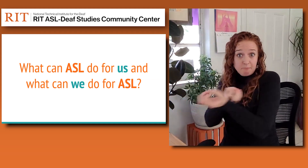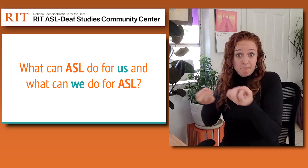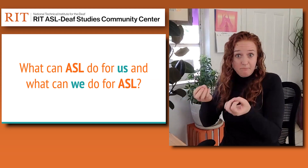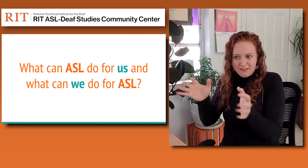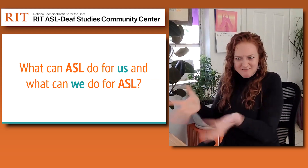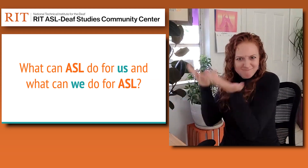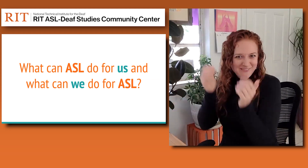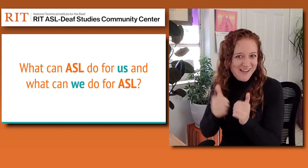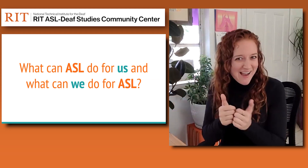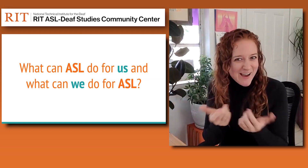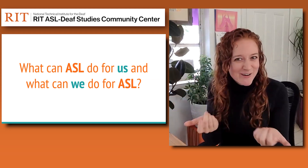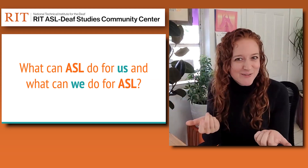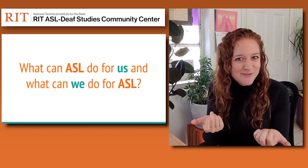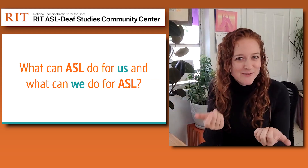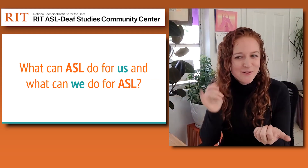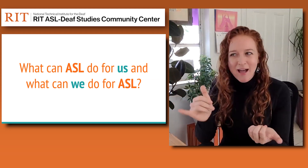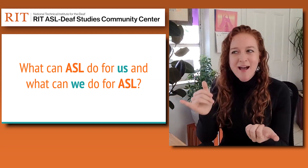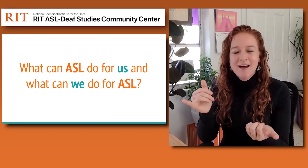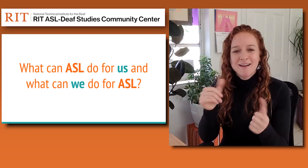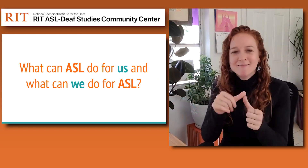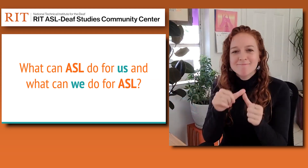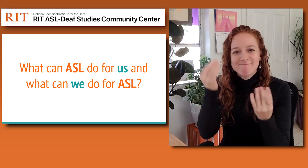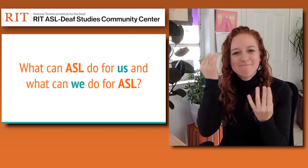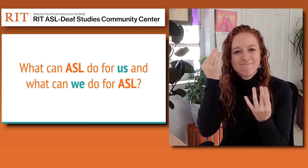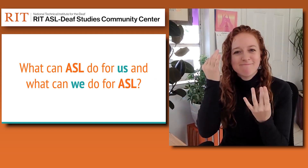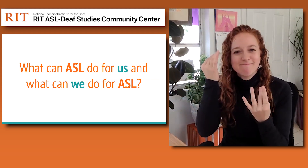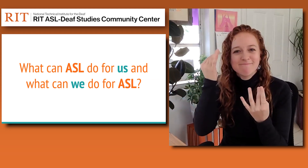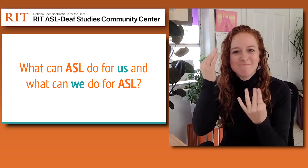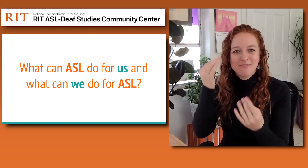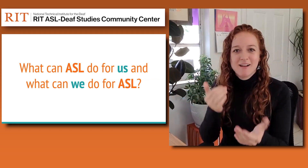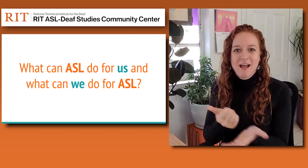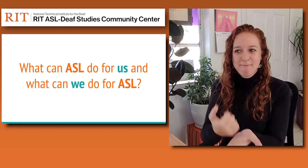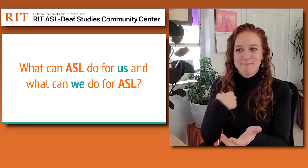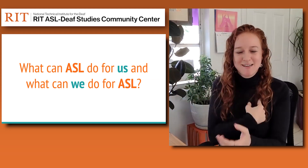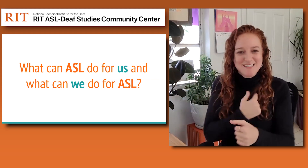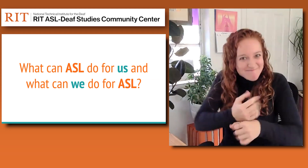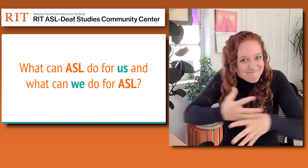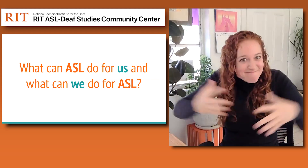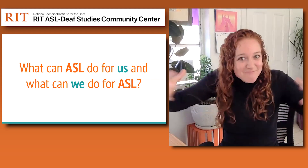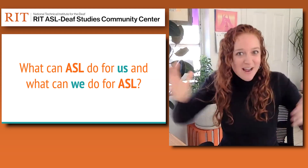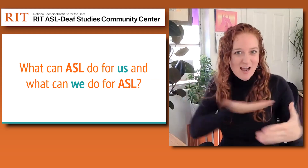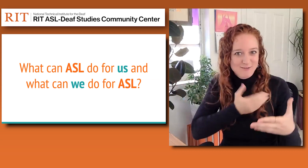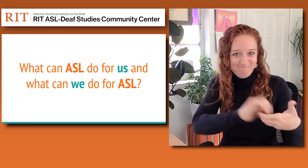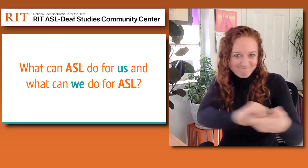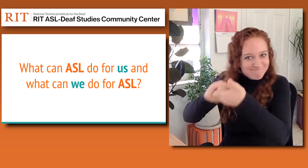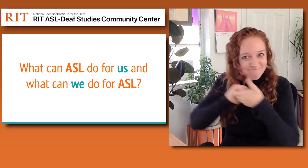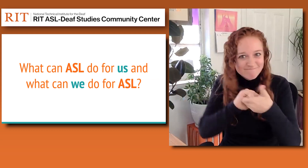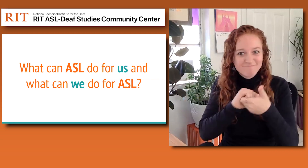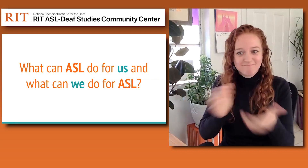How could we uplift the STEM community with ASL? That will just help us expand our collaboration